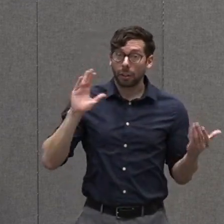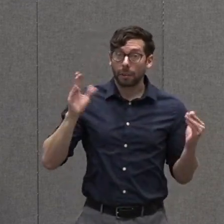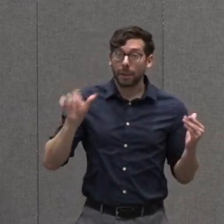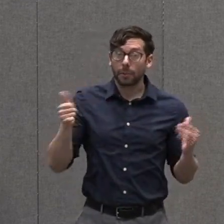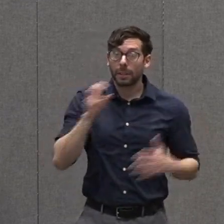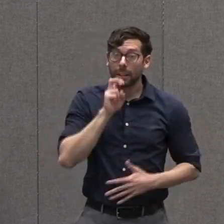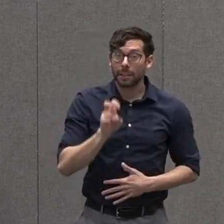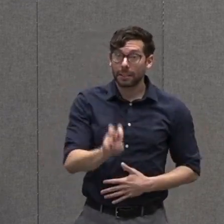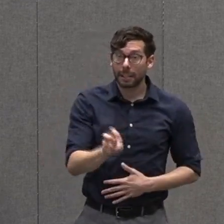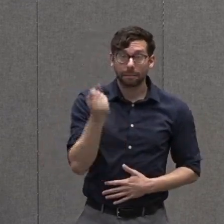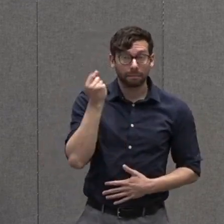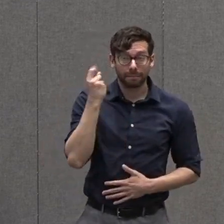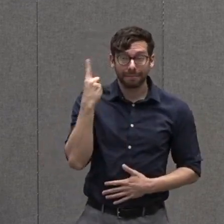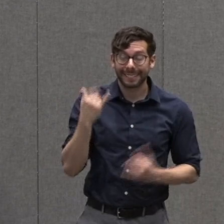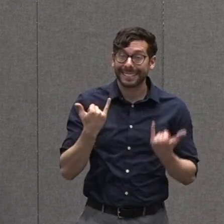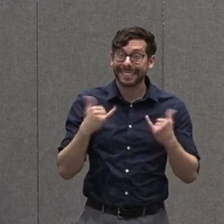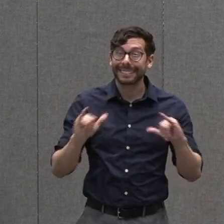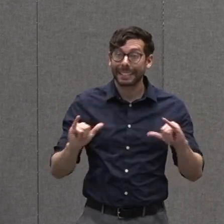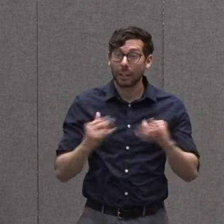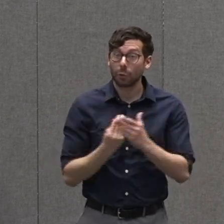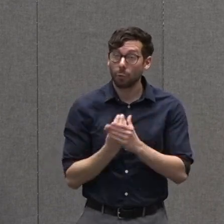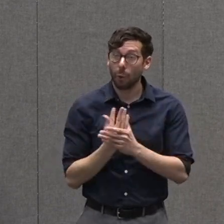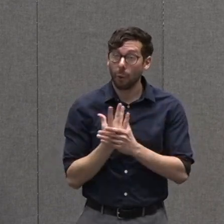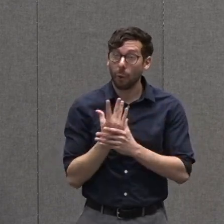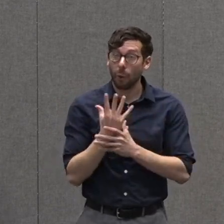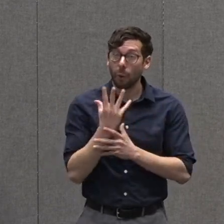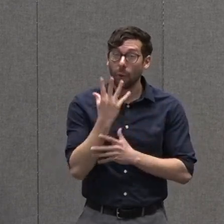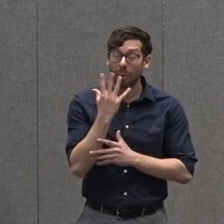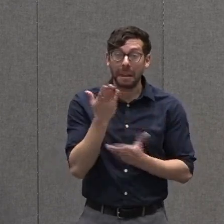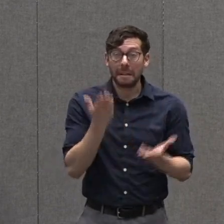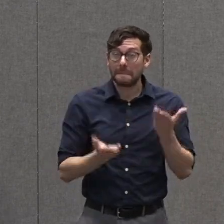and she could attain a length of over six feet.